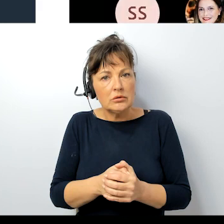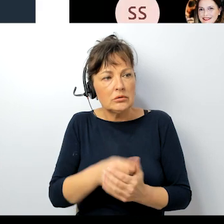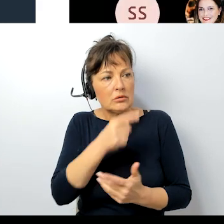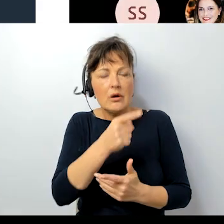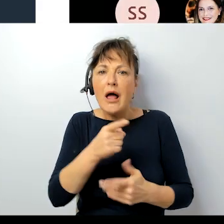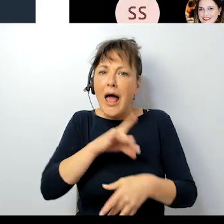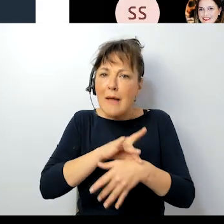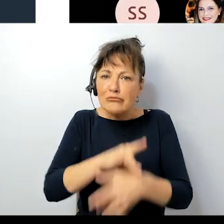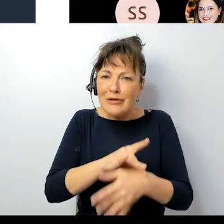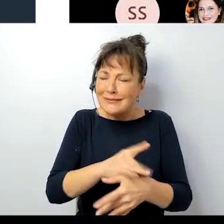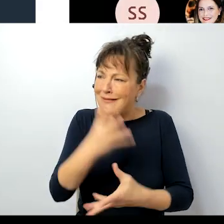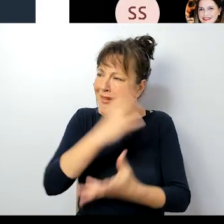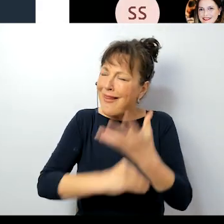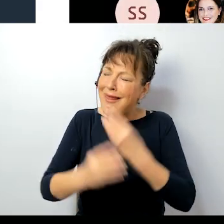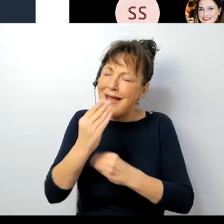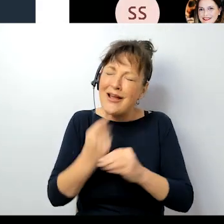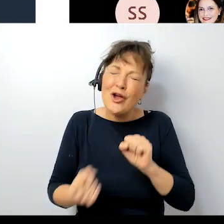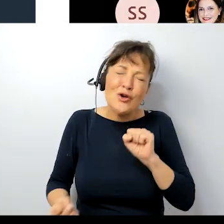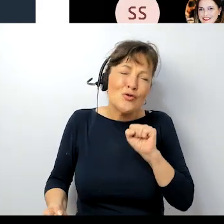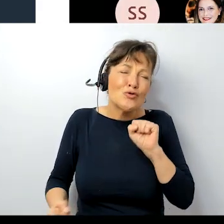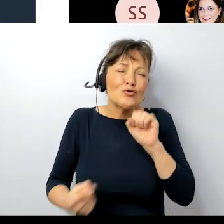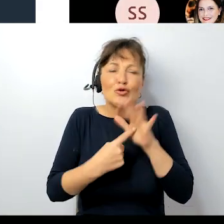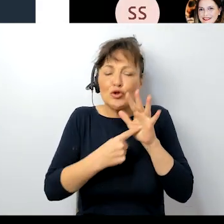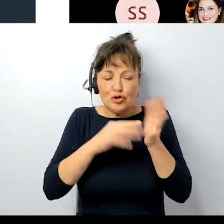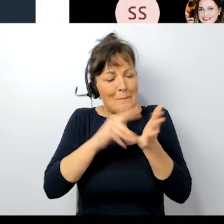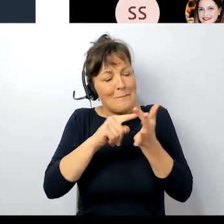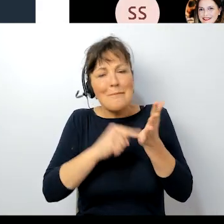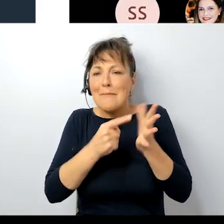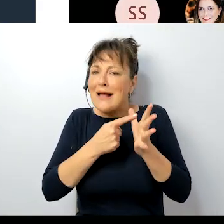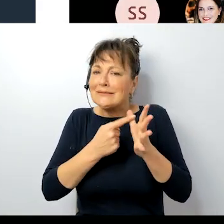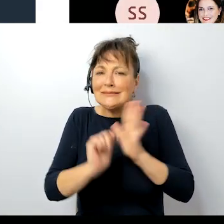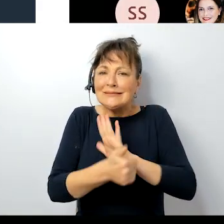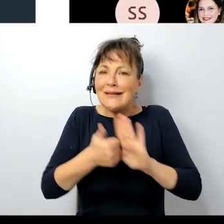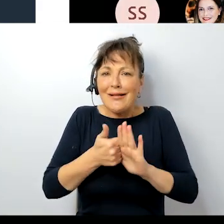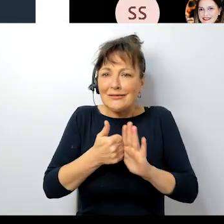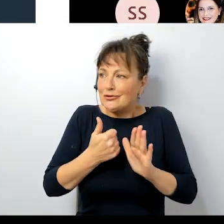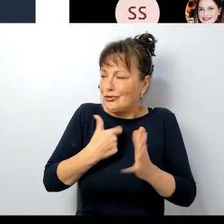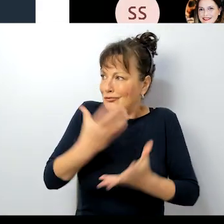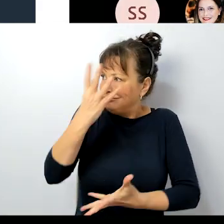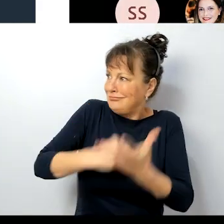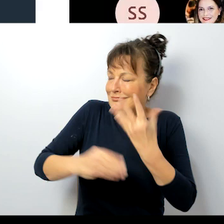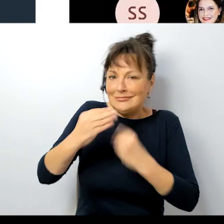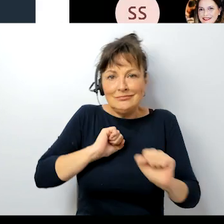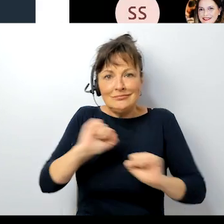of Scotland. Apprentices develop crucial meta- skills; building the skills for life and work,